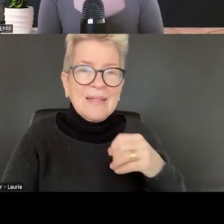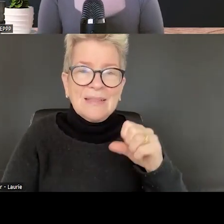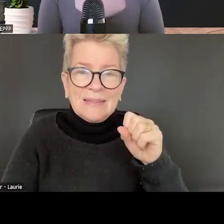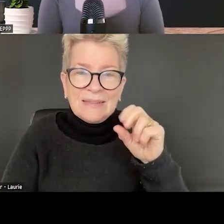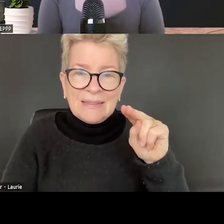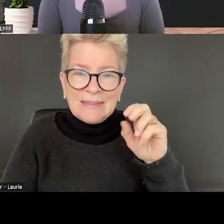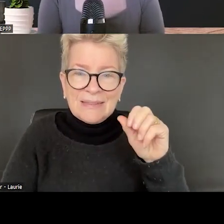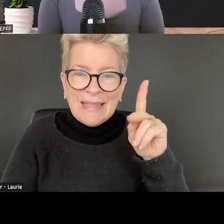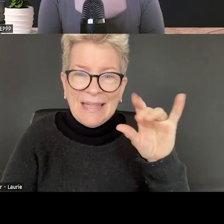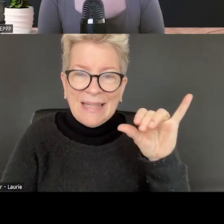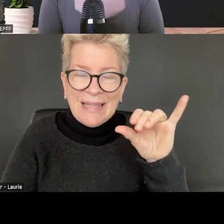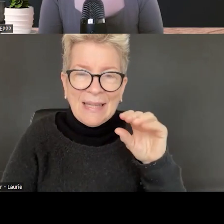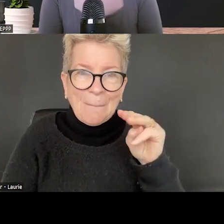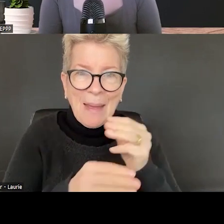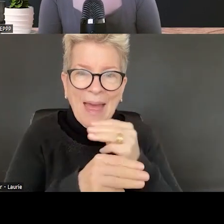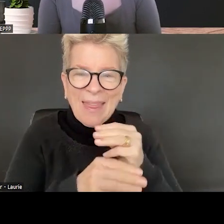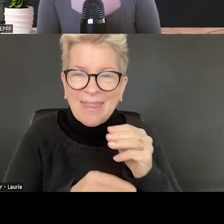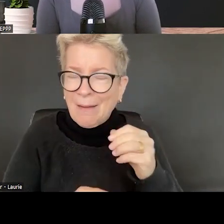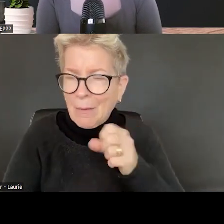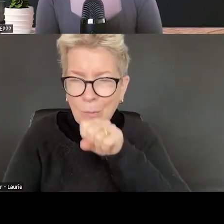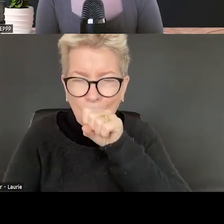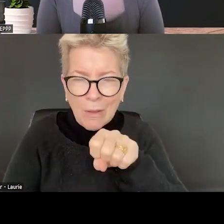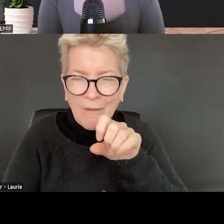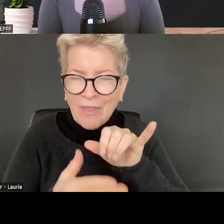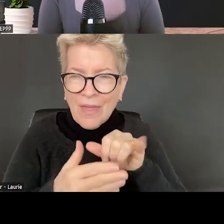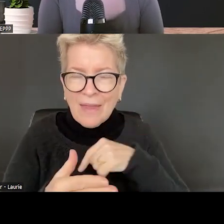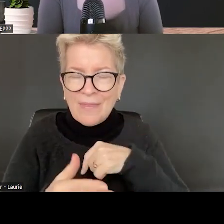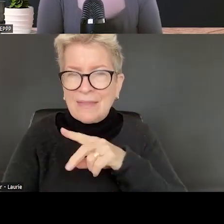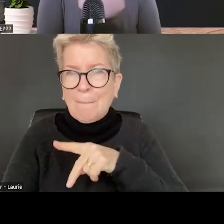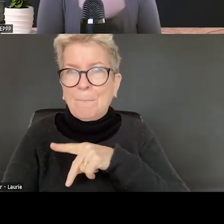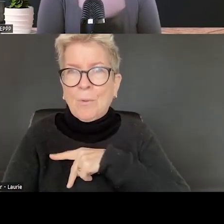I love the sneaky math that is involved in personal finance. It's math without